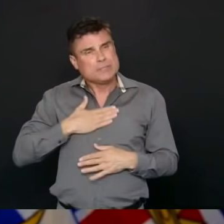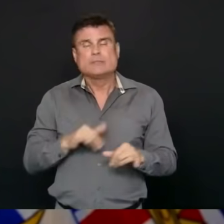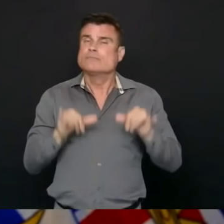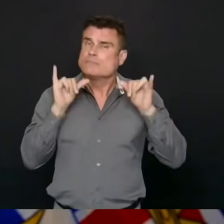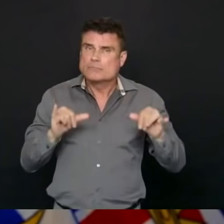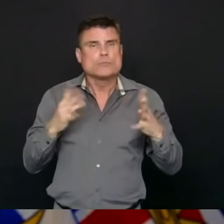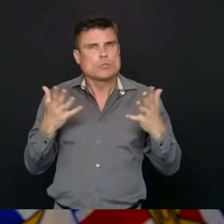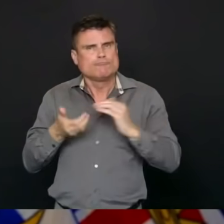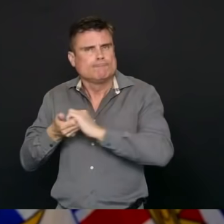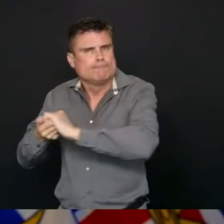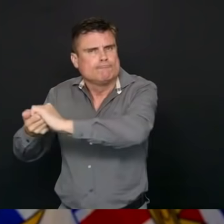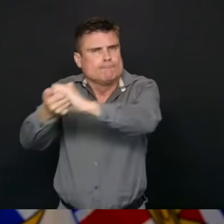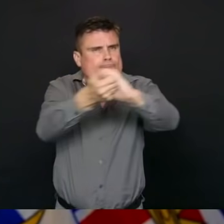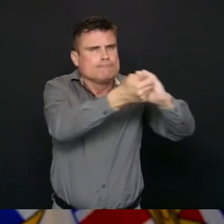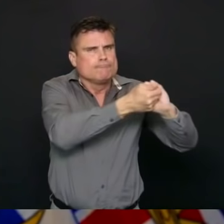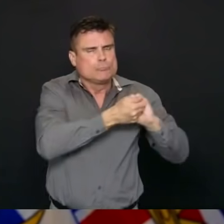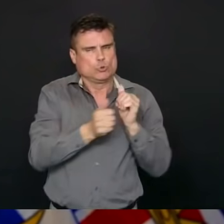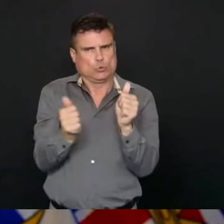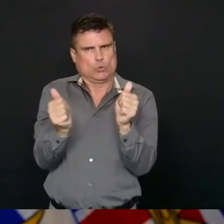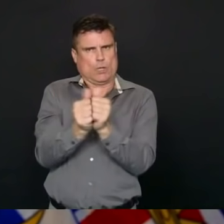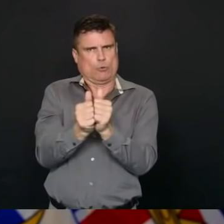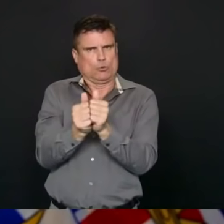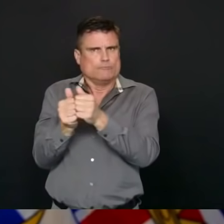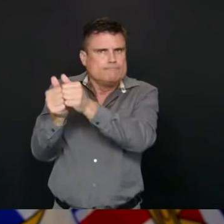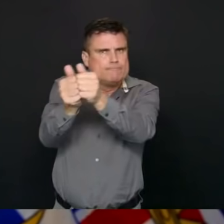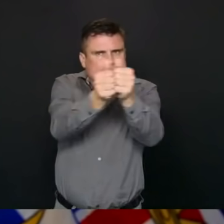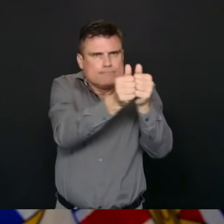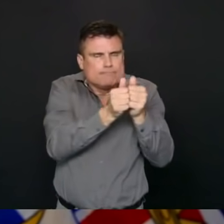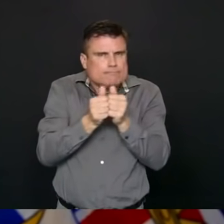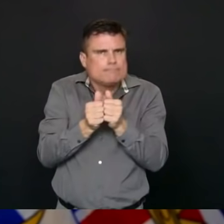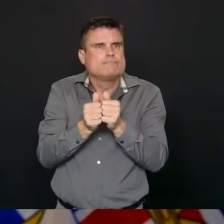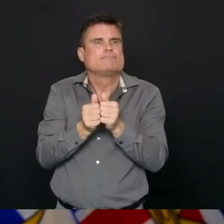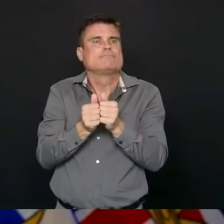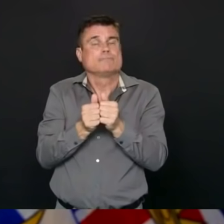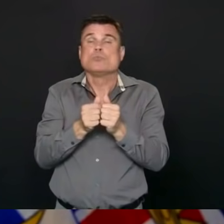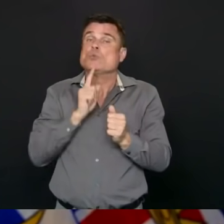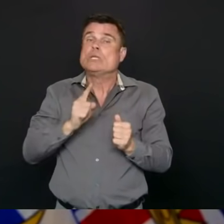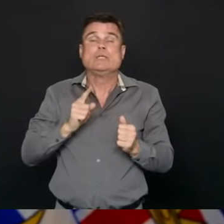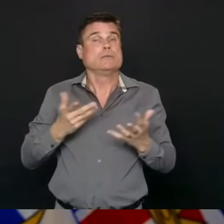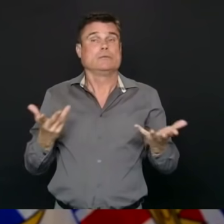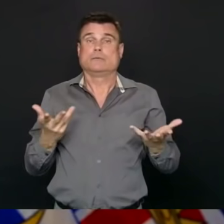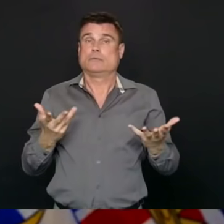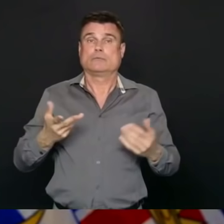in this pandemic, at least in spirit, while staying apart. The future is in our hands and we must